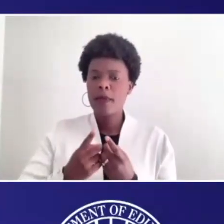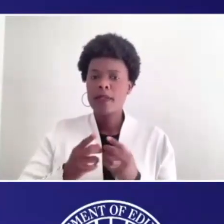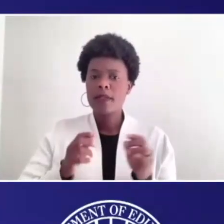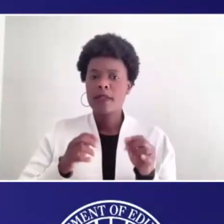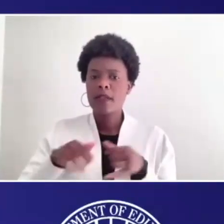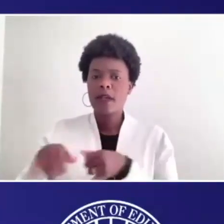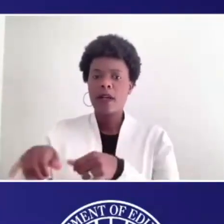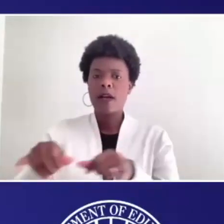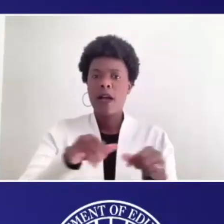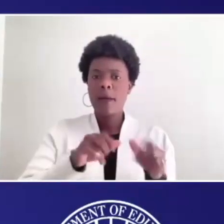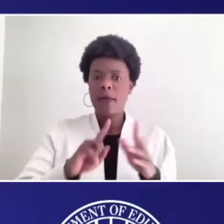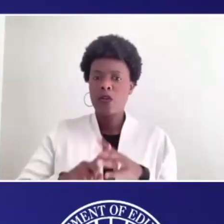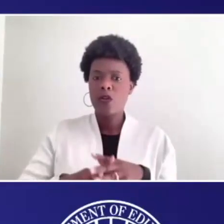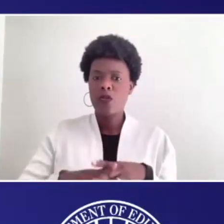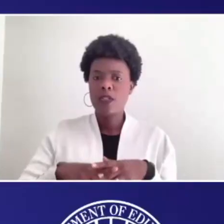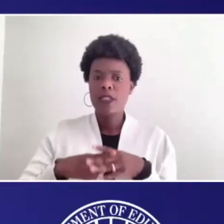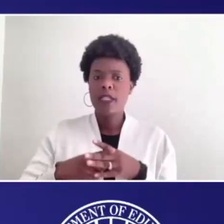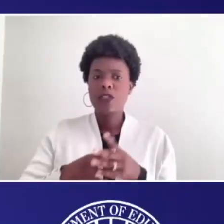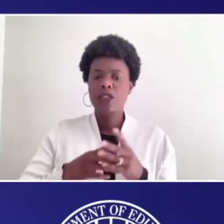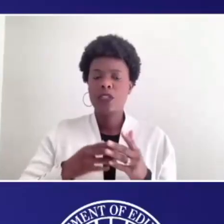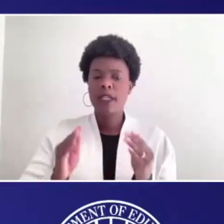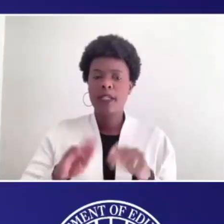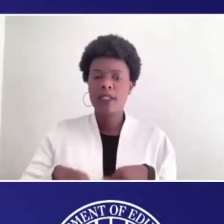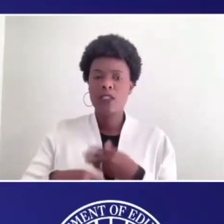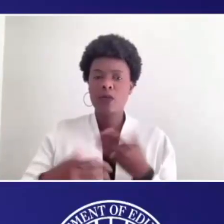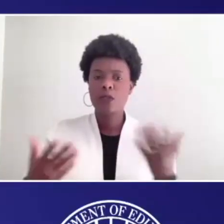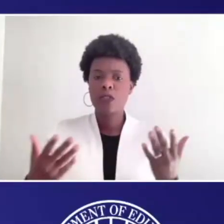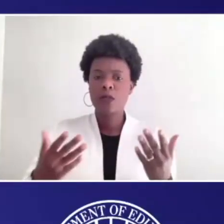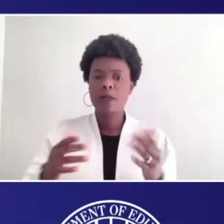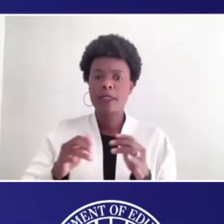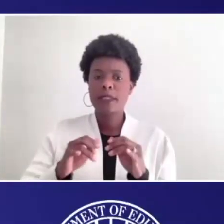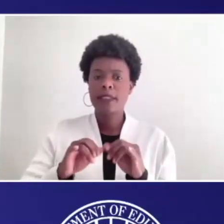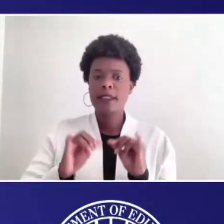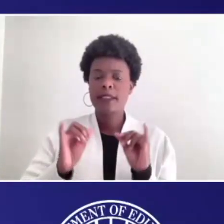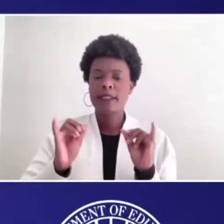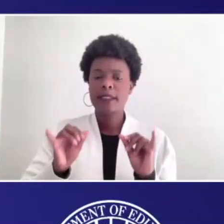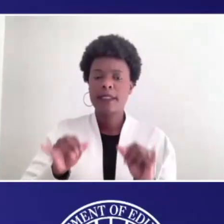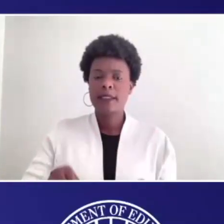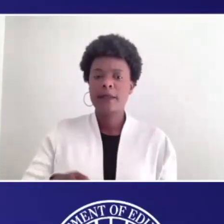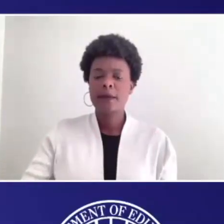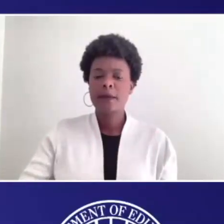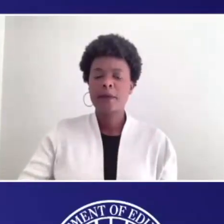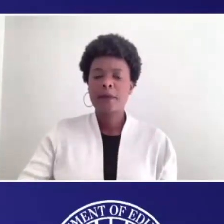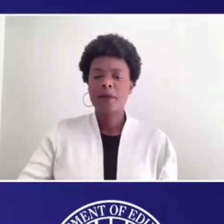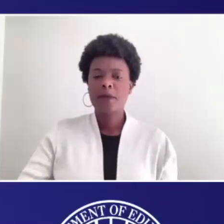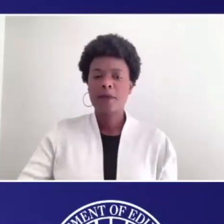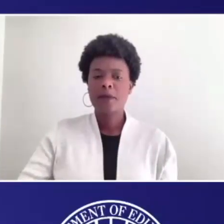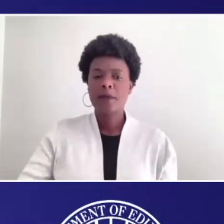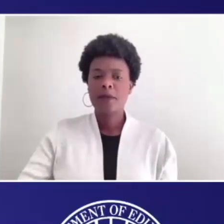disbursement system in terms of coding of programs, and , we didn't want to have a situation where a